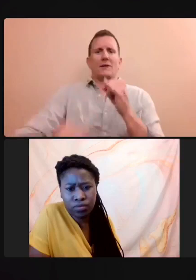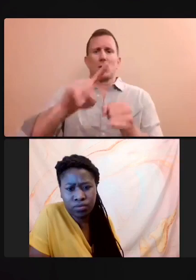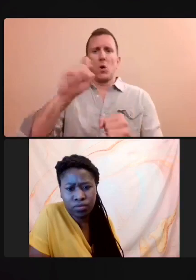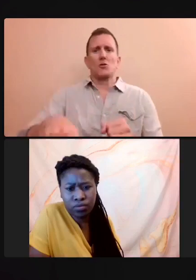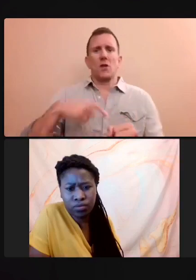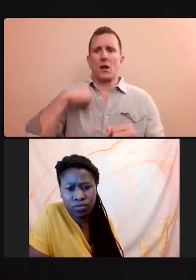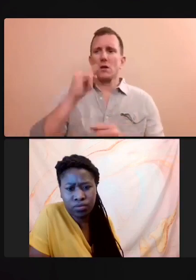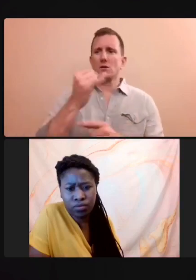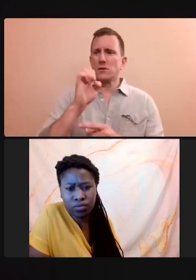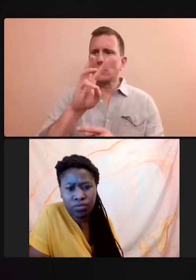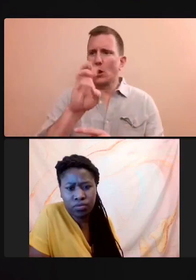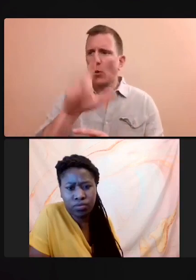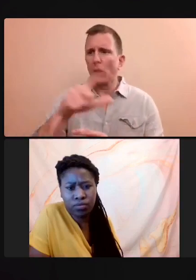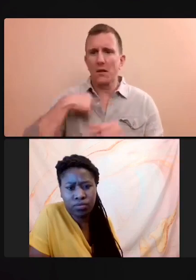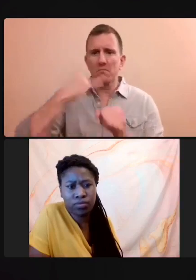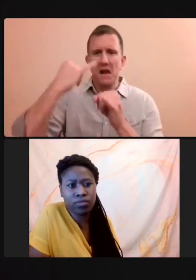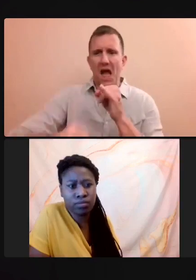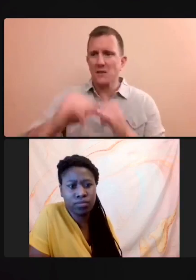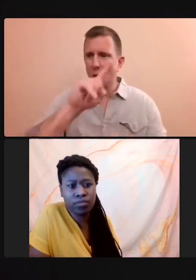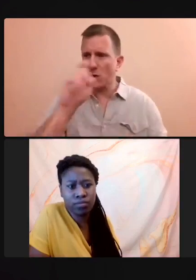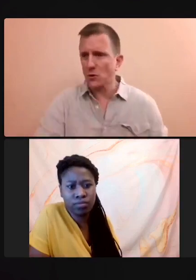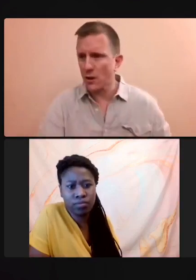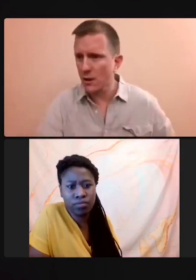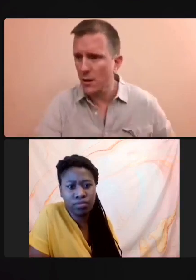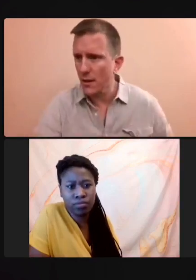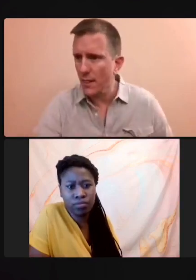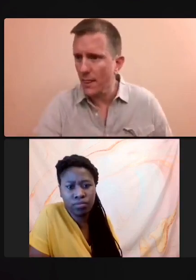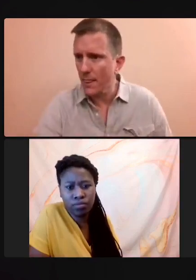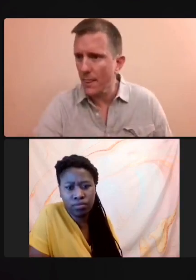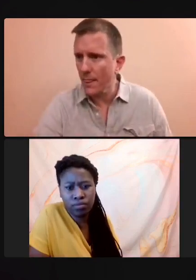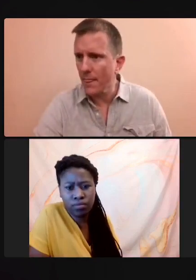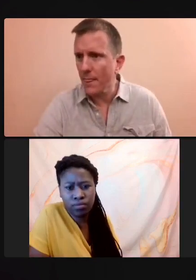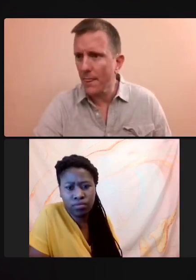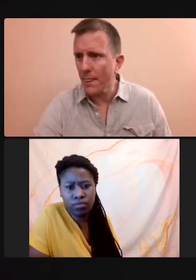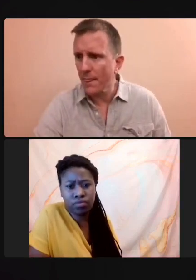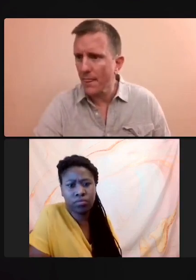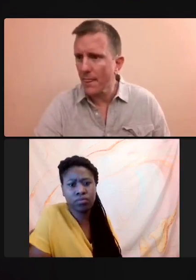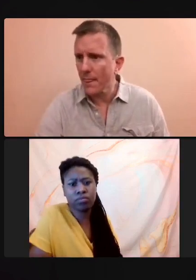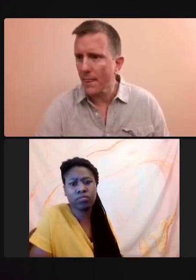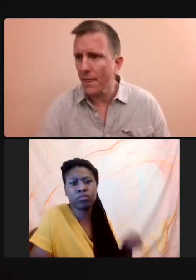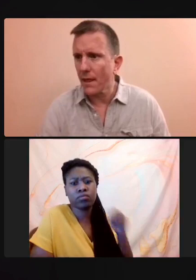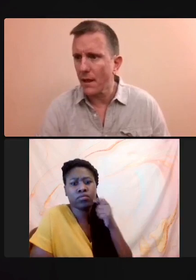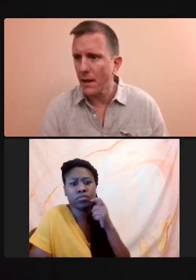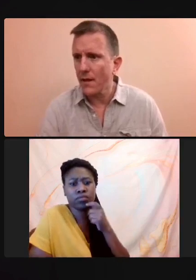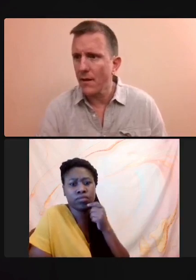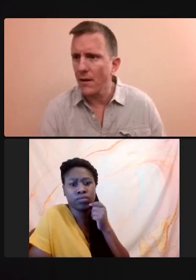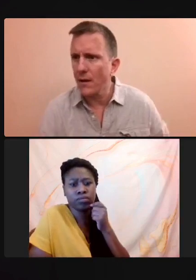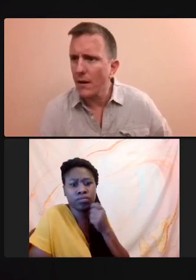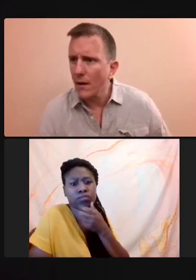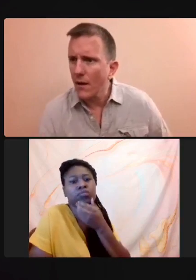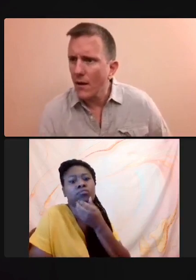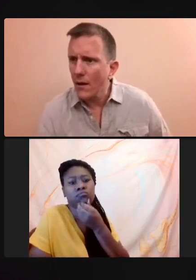I agree.